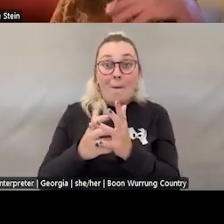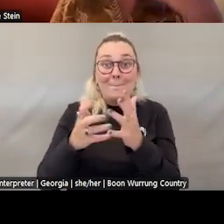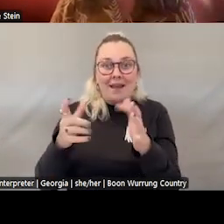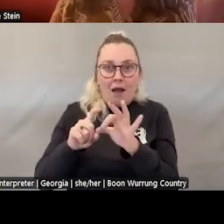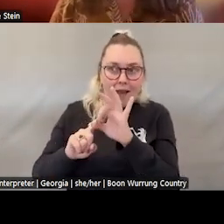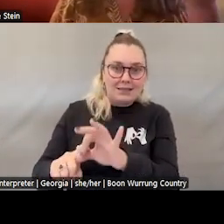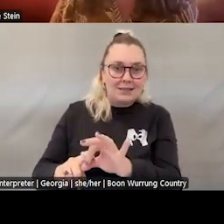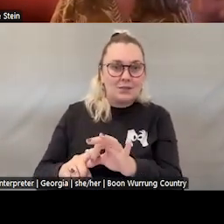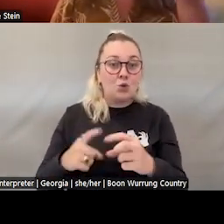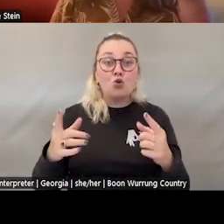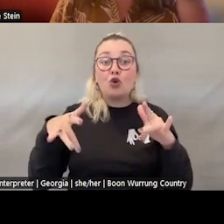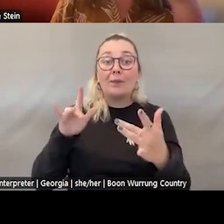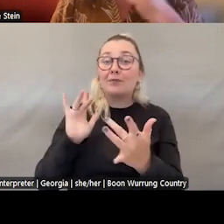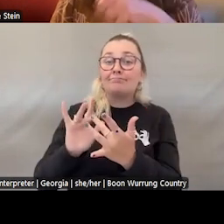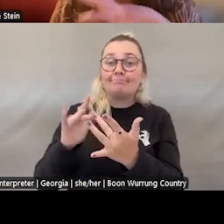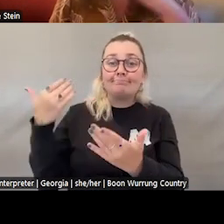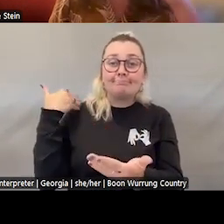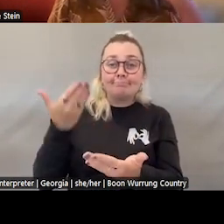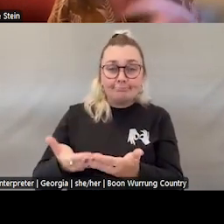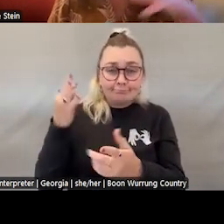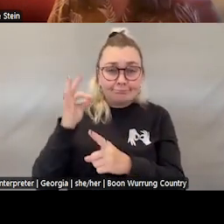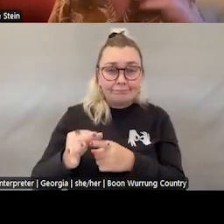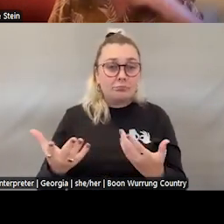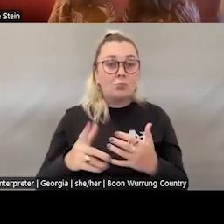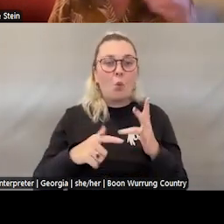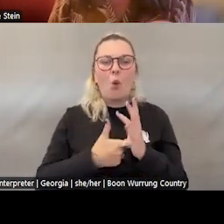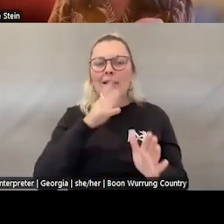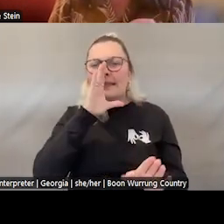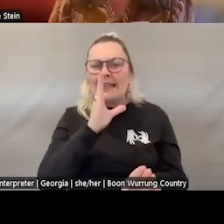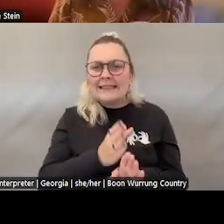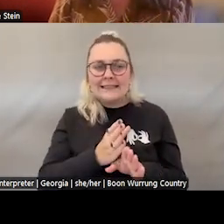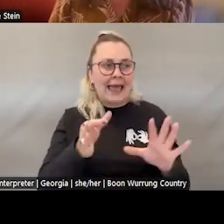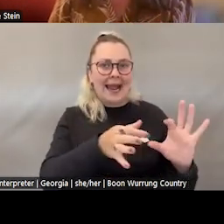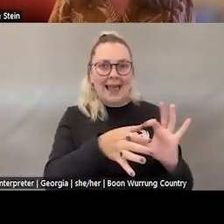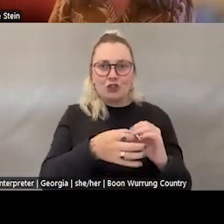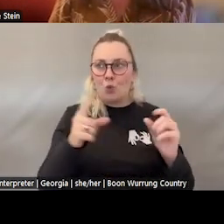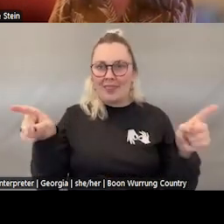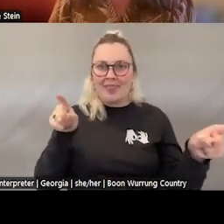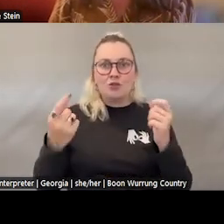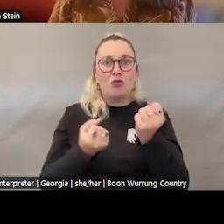Who is recontacted recently? Any kind of hidden connections between supporters?